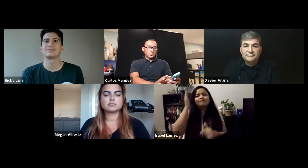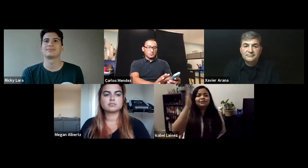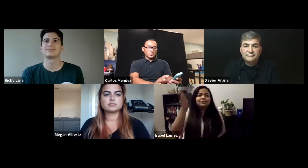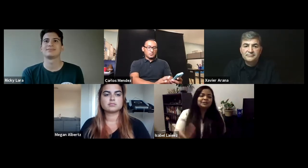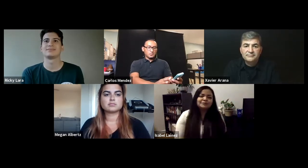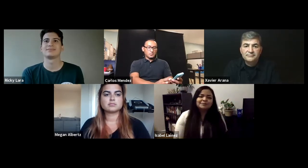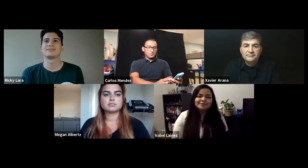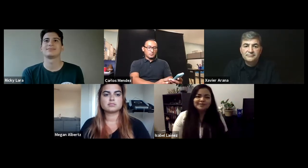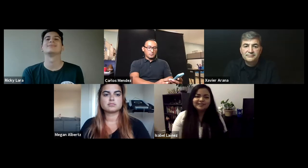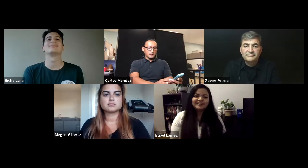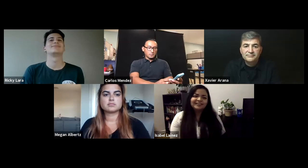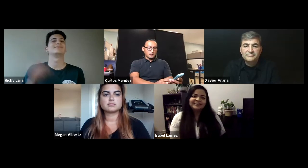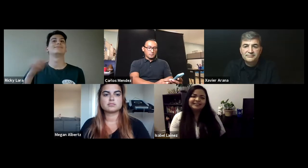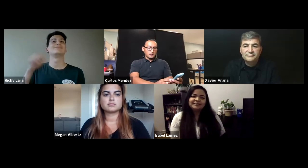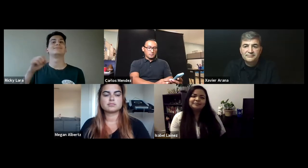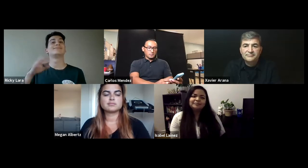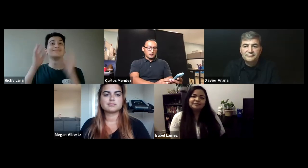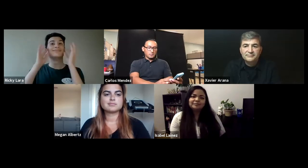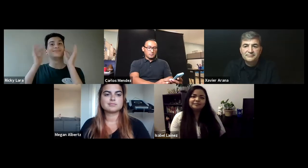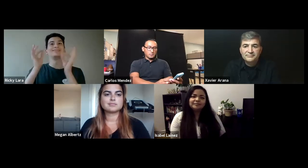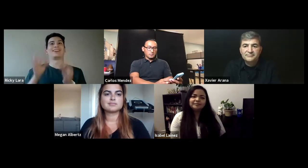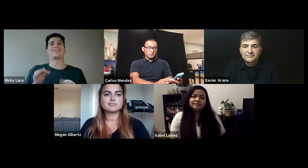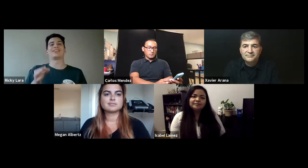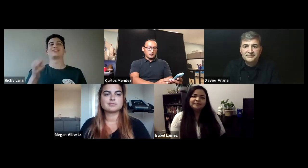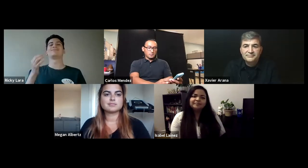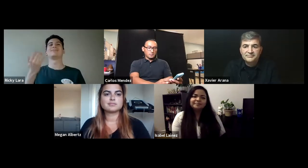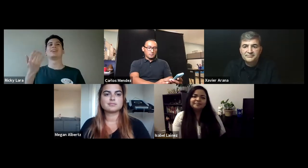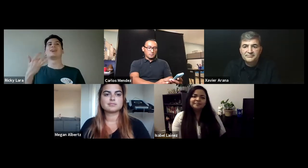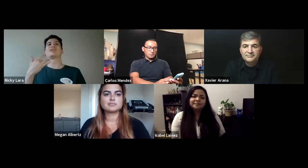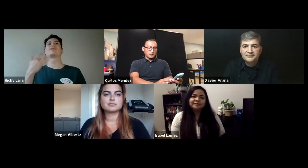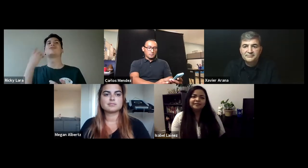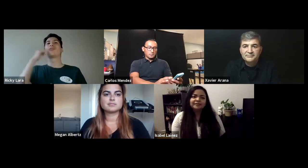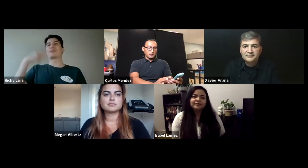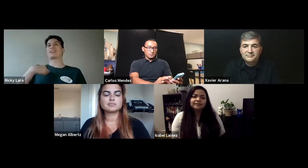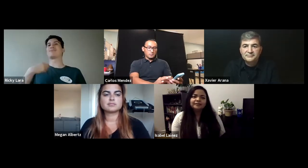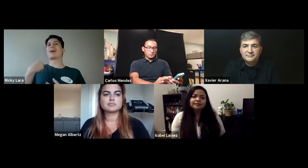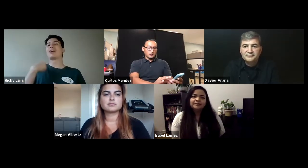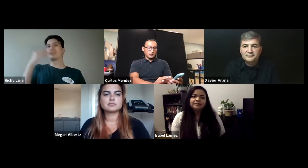Um...I'm deaf. You know, all of these things are incorporated in your identity.